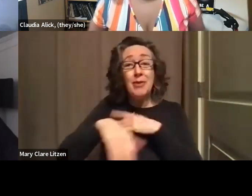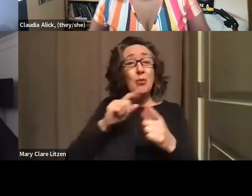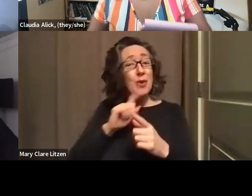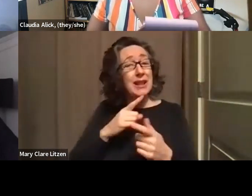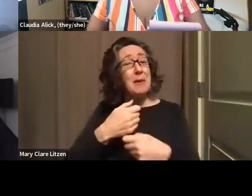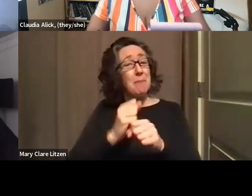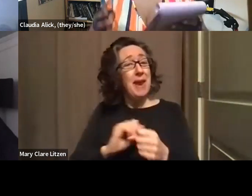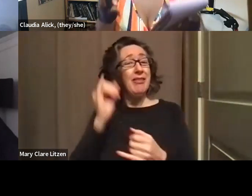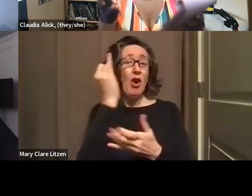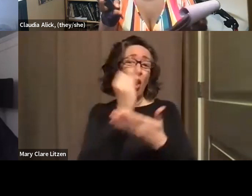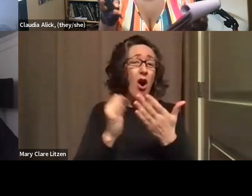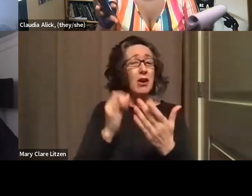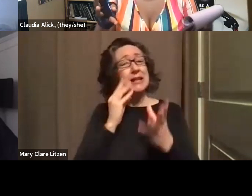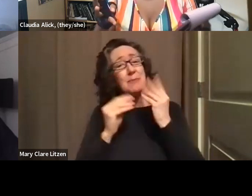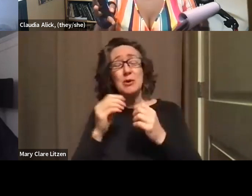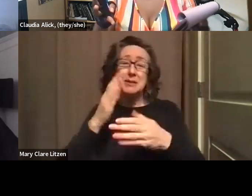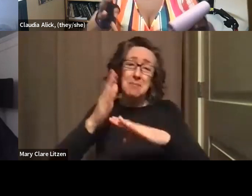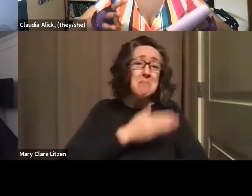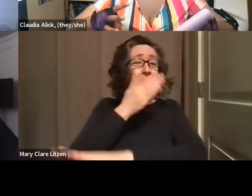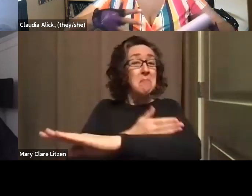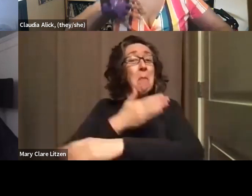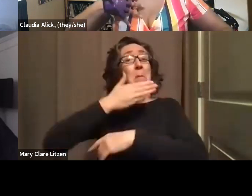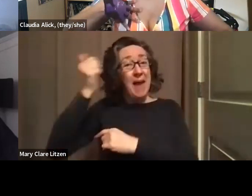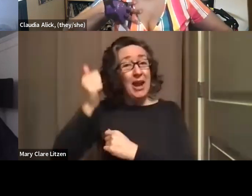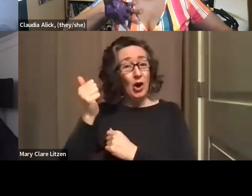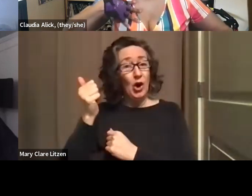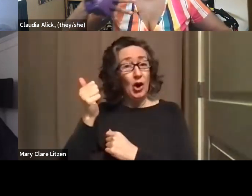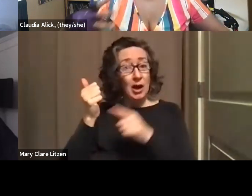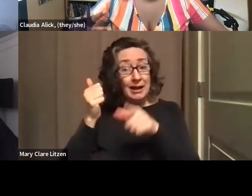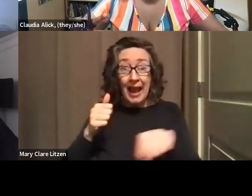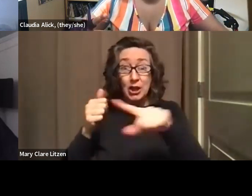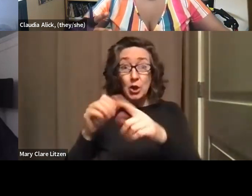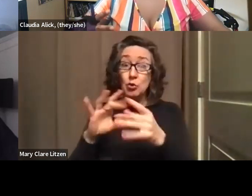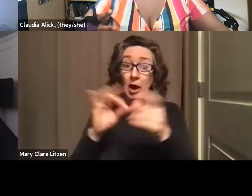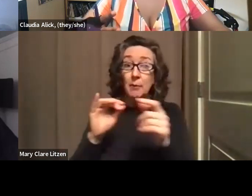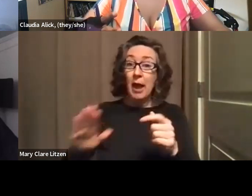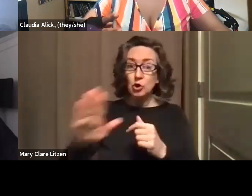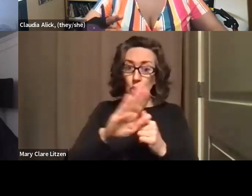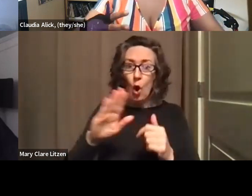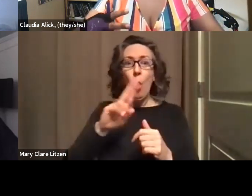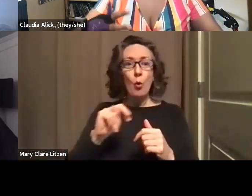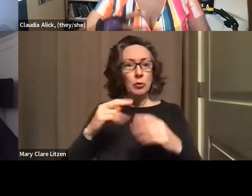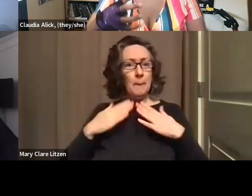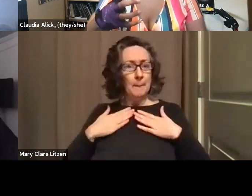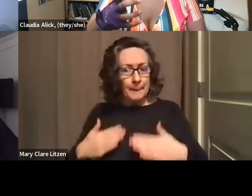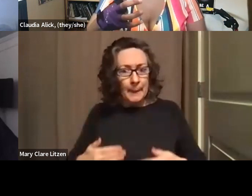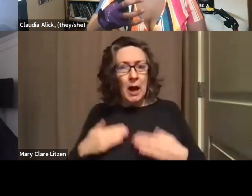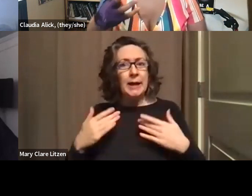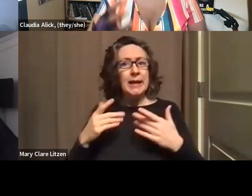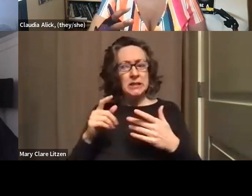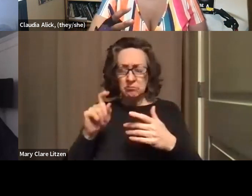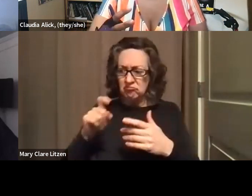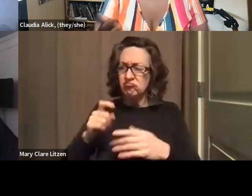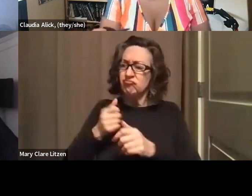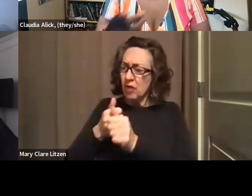Like I love how you talked about how your own bodies necessities that they help you